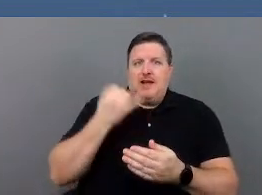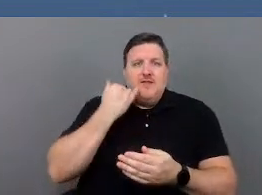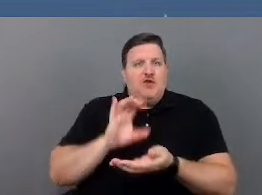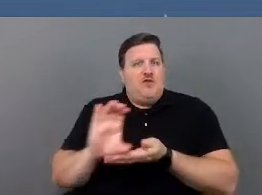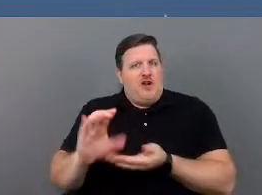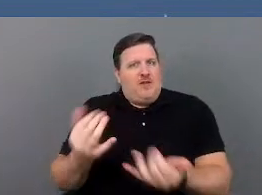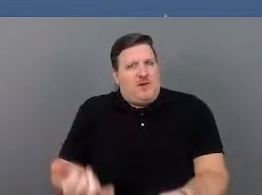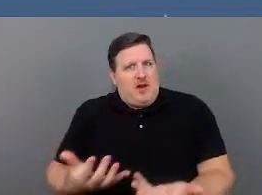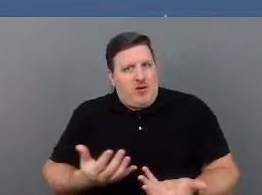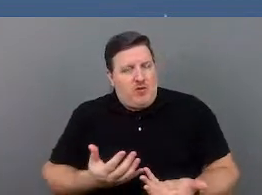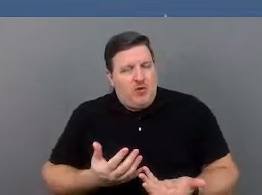THEY TRIED TO SPEND IT OVR IMAGINABLE INCLUDING REVIVING